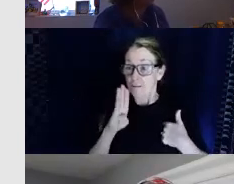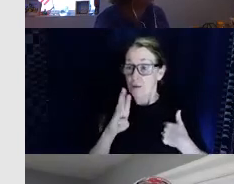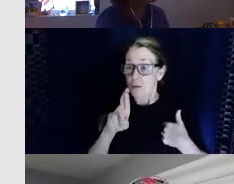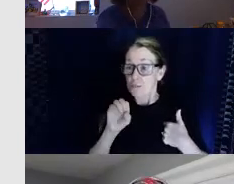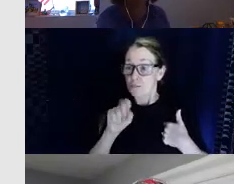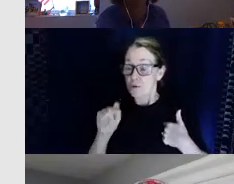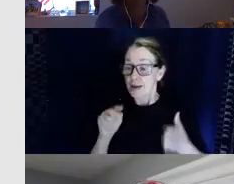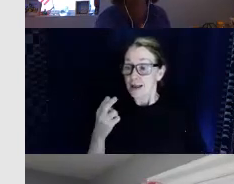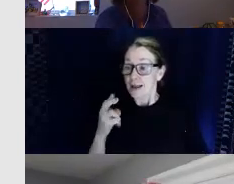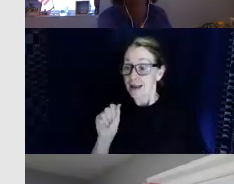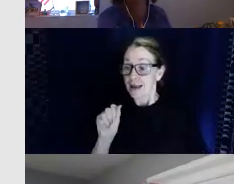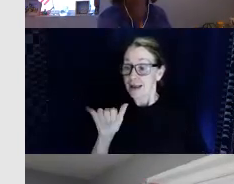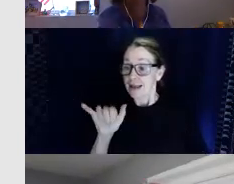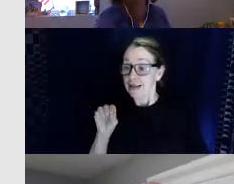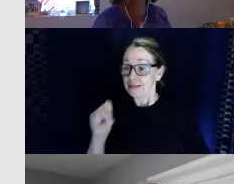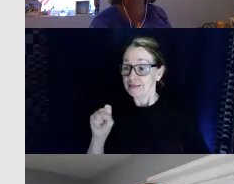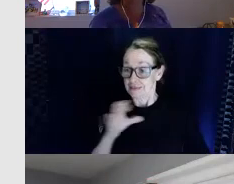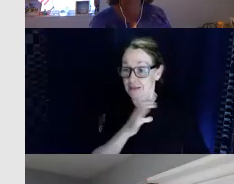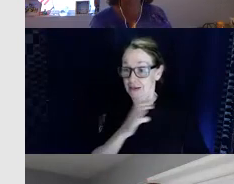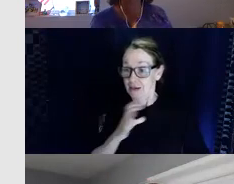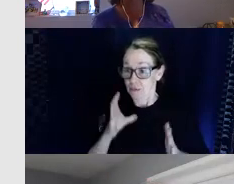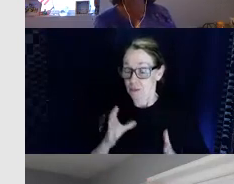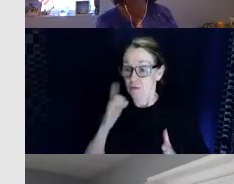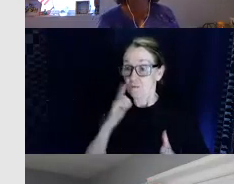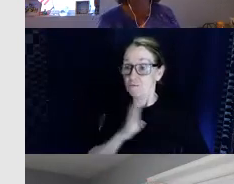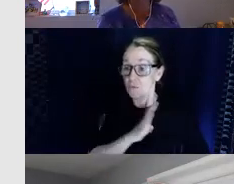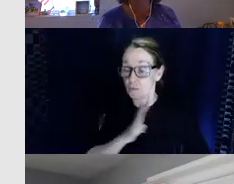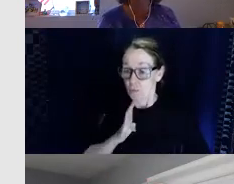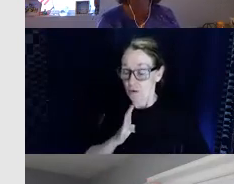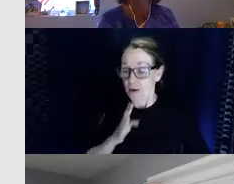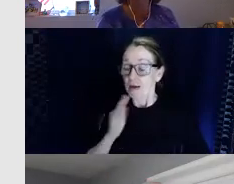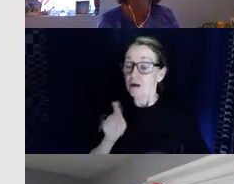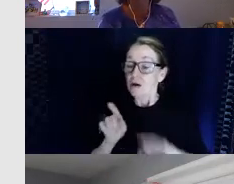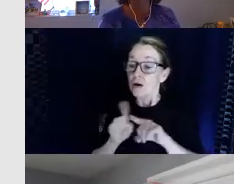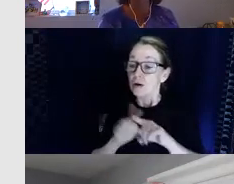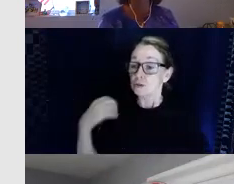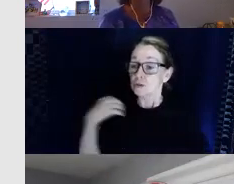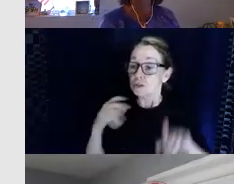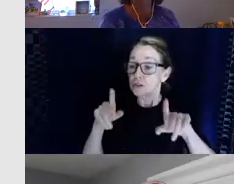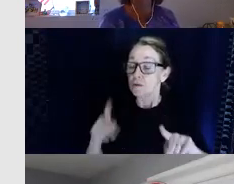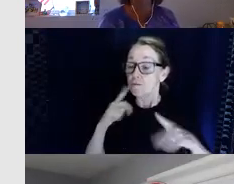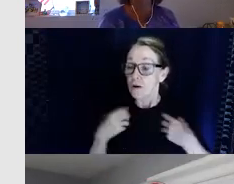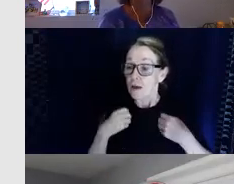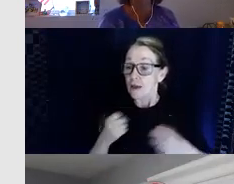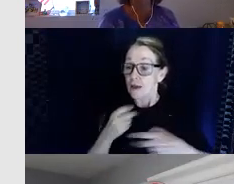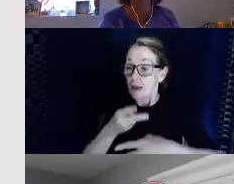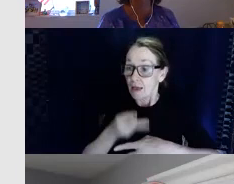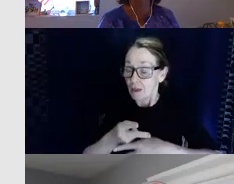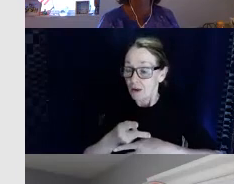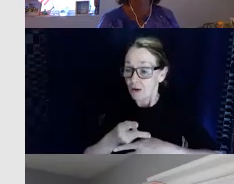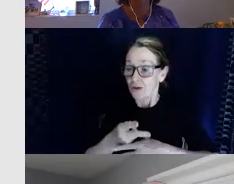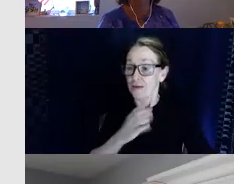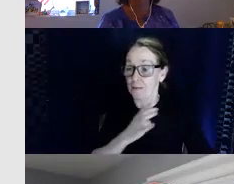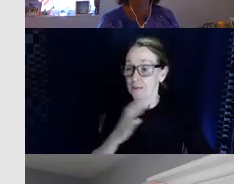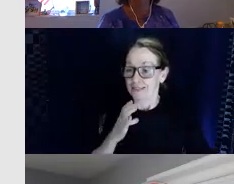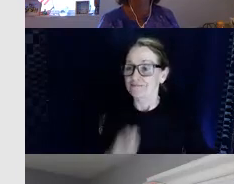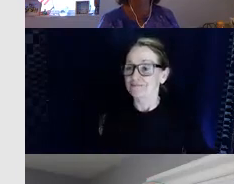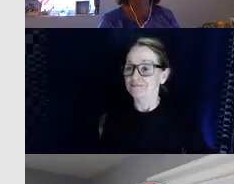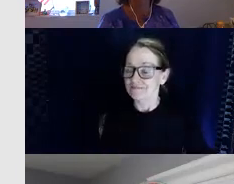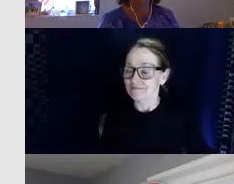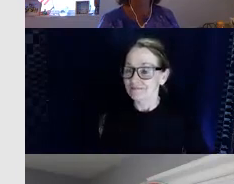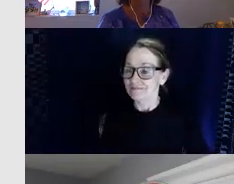LIKE WE ALWAYS DO, I WOULD LIKE TO START OFF WITH A BRIEF INTRODUCTION OF EVERYBODY.